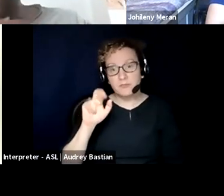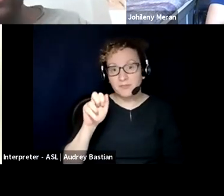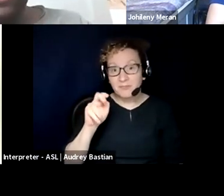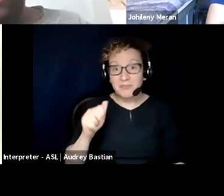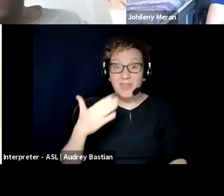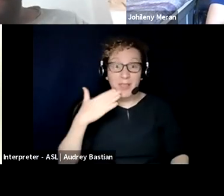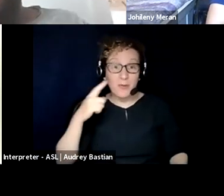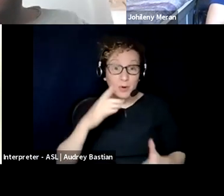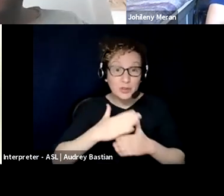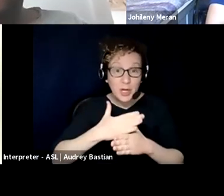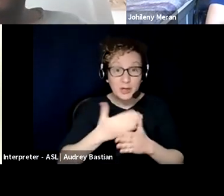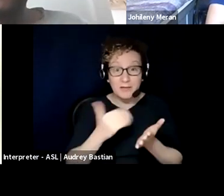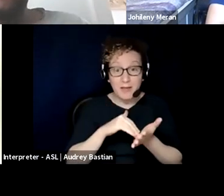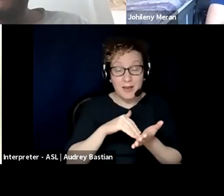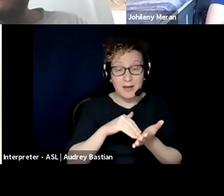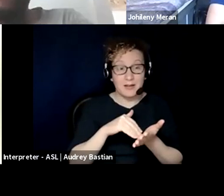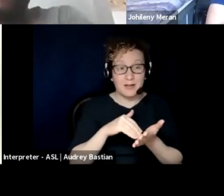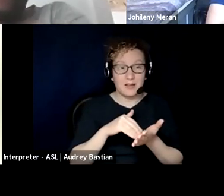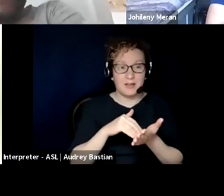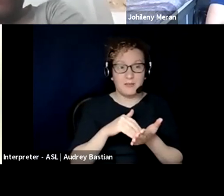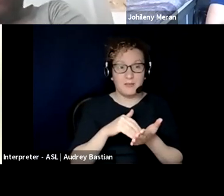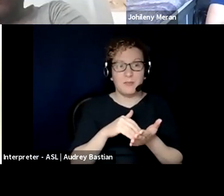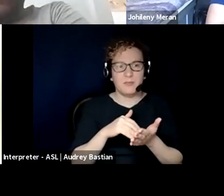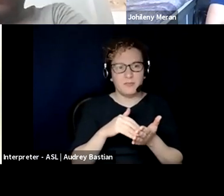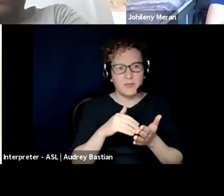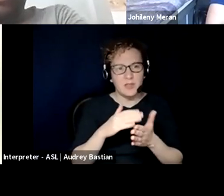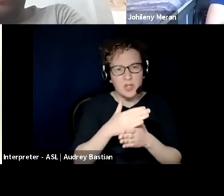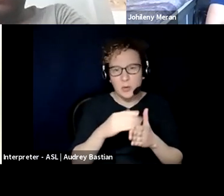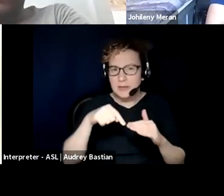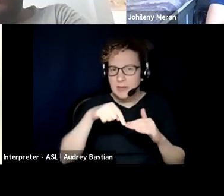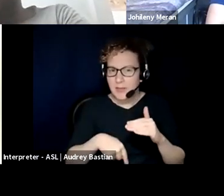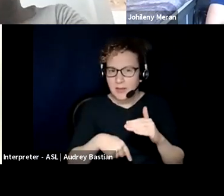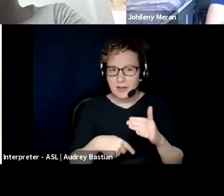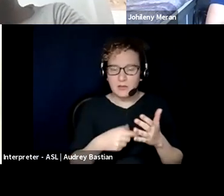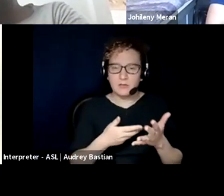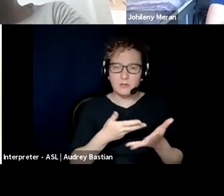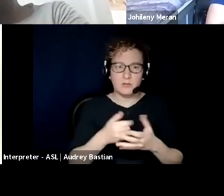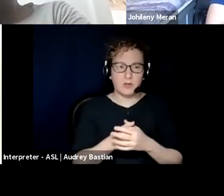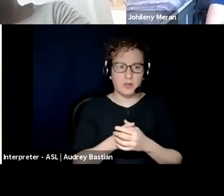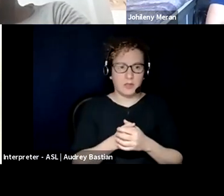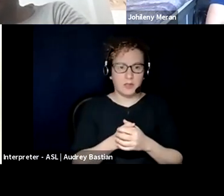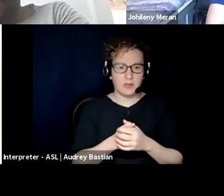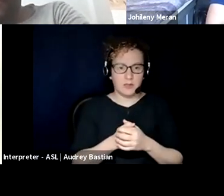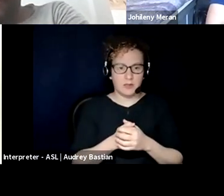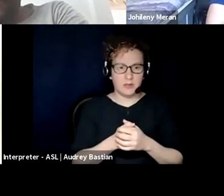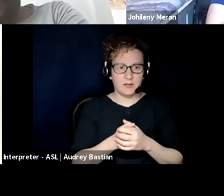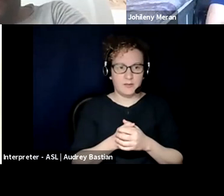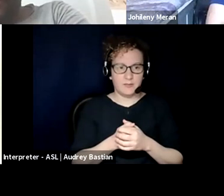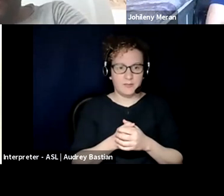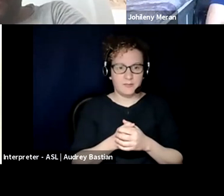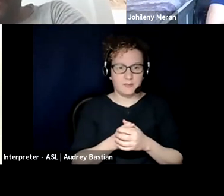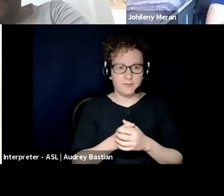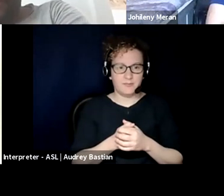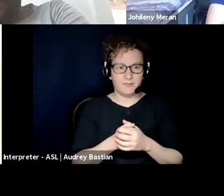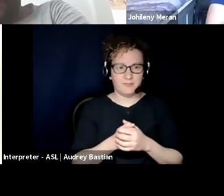Again, this is Maraina. Thank you for sharing so deeply. And what I am hearing each time